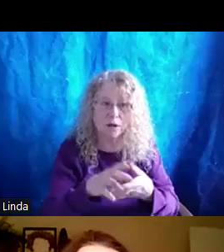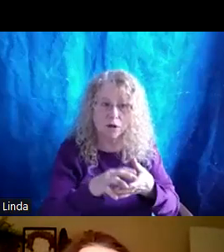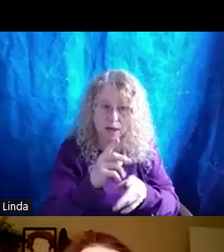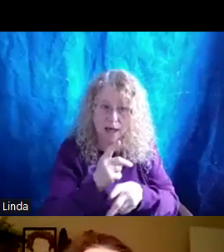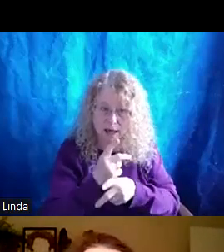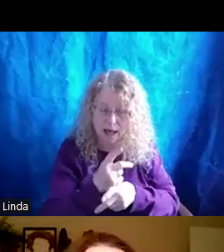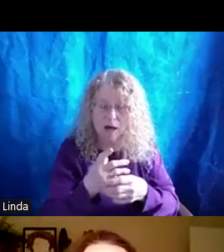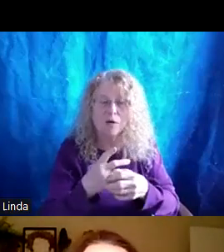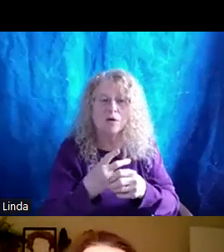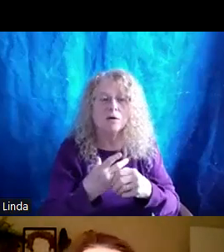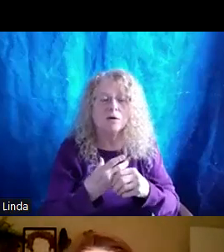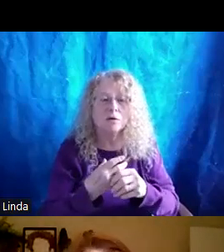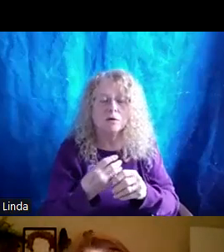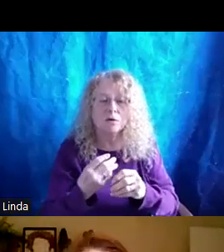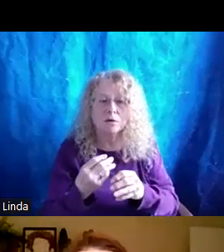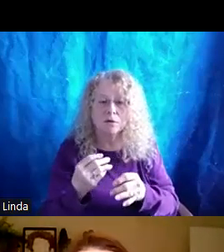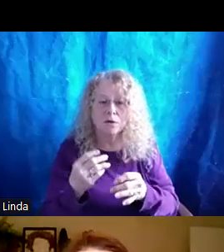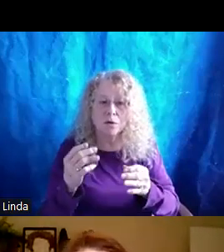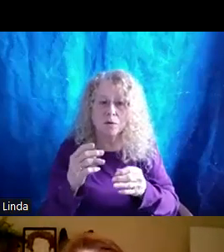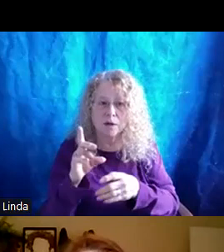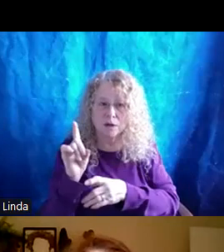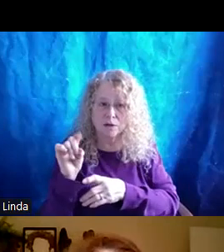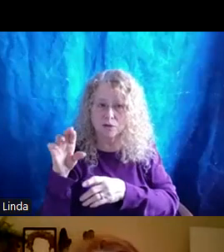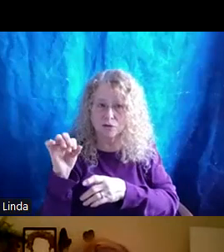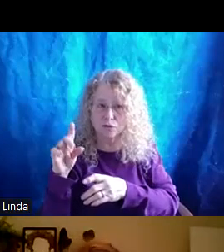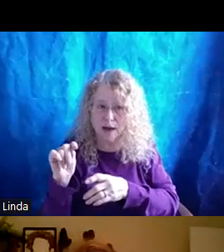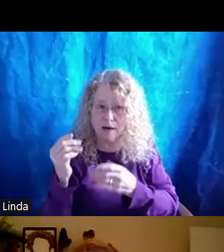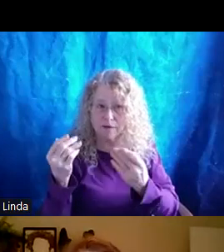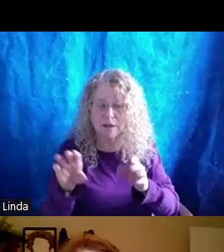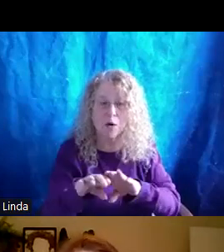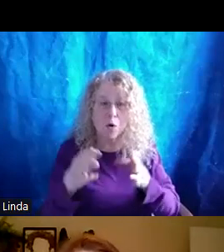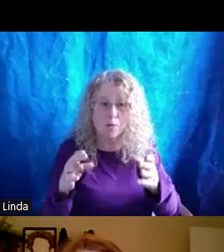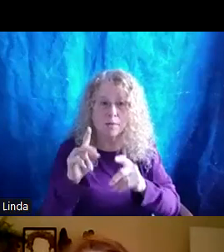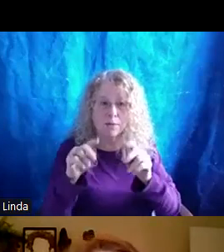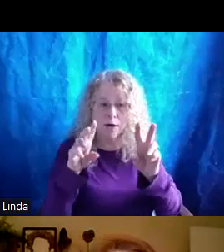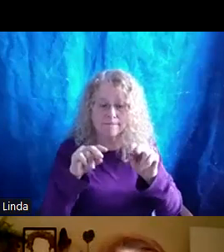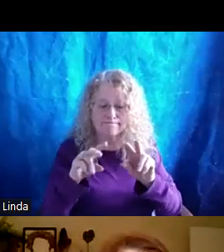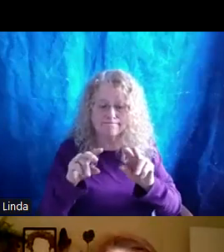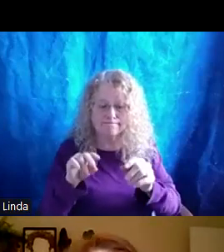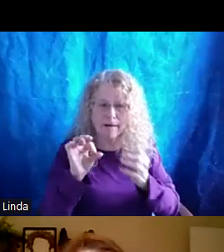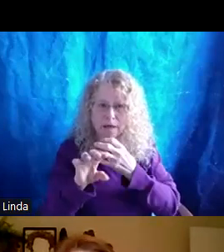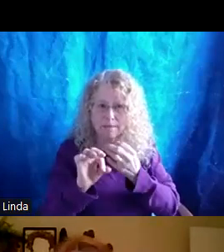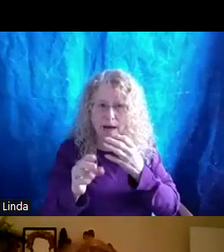SO THE DRAFT IS NOW OPEN AND AVAILABLE FOR PUBLIC FEEDBACK THROUGH THE MONTH OF APRIL,